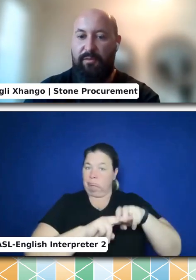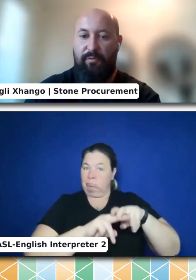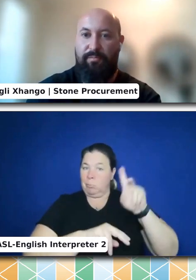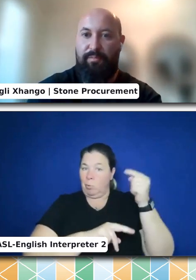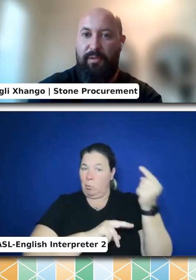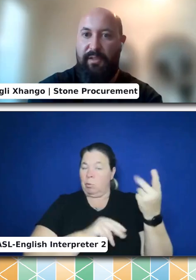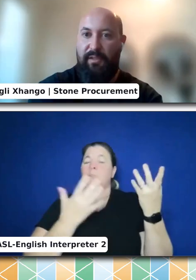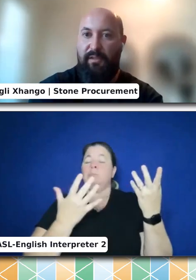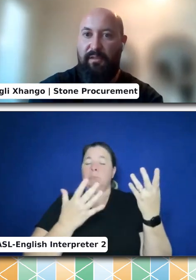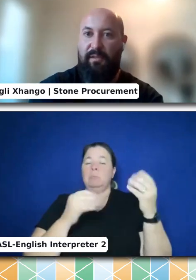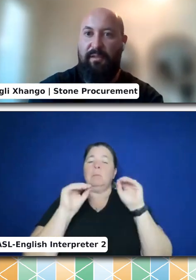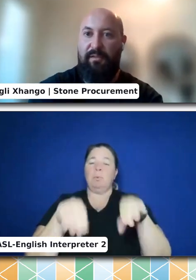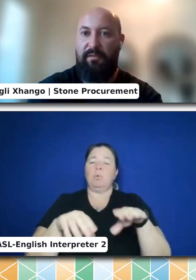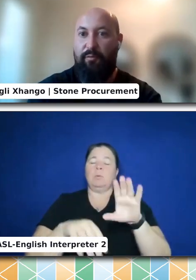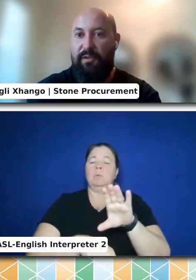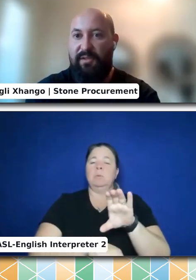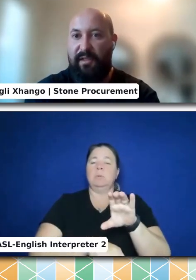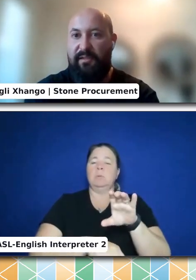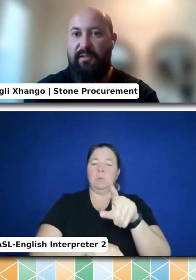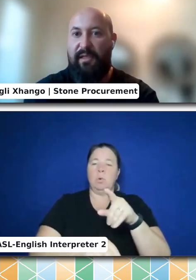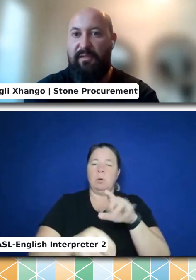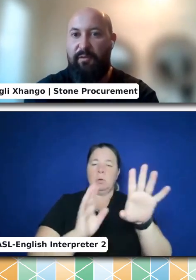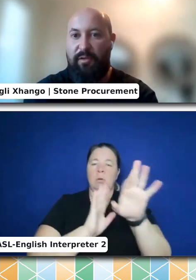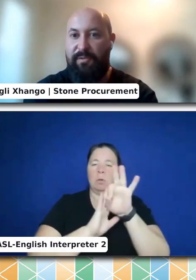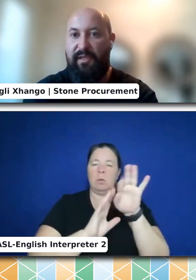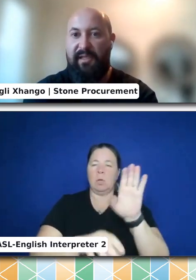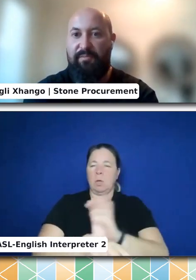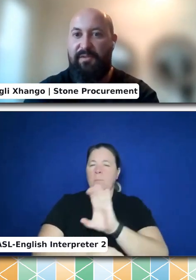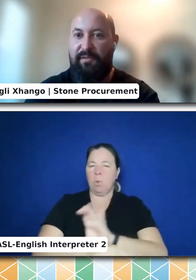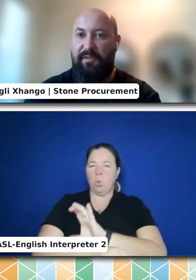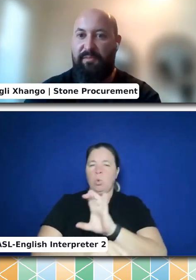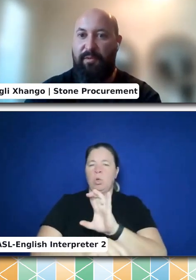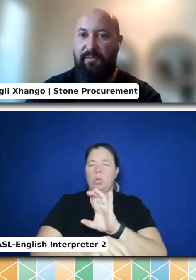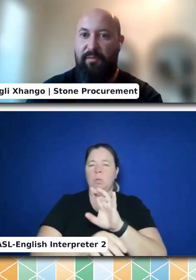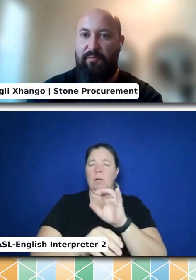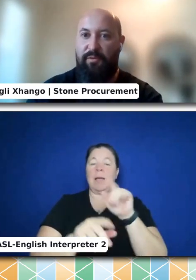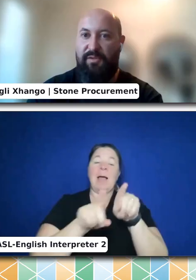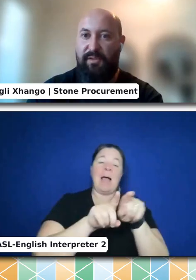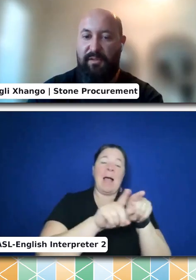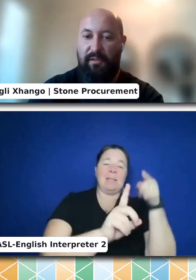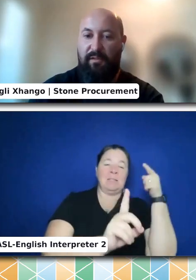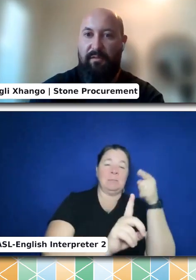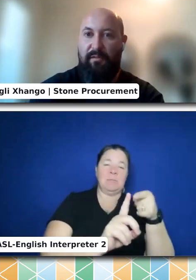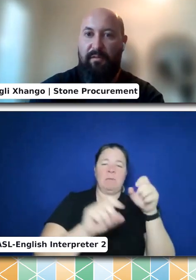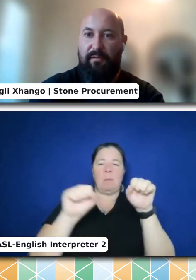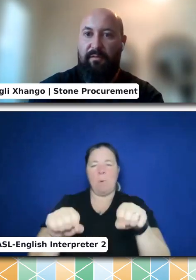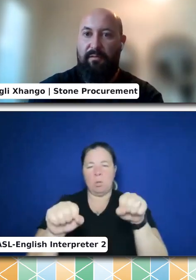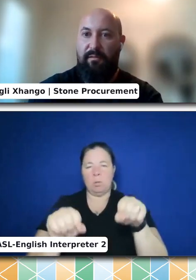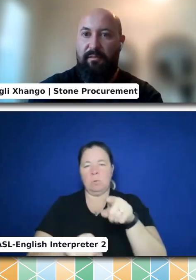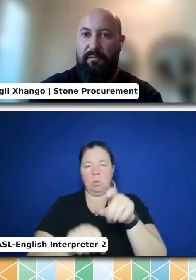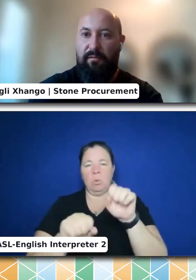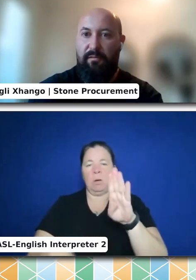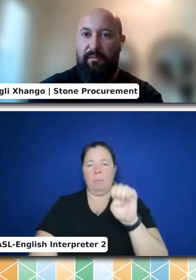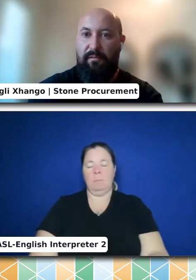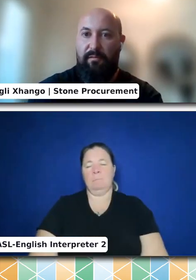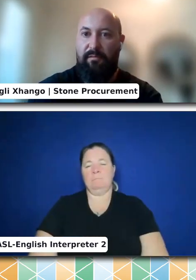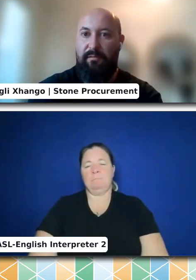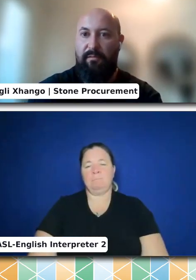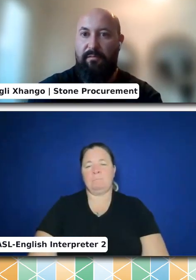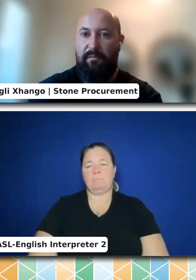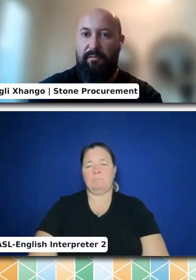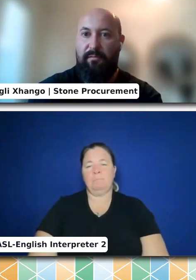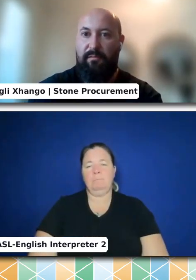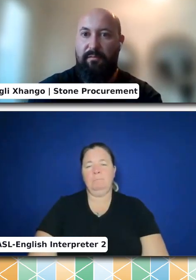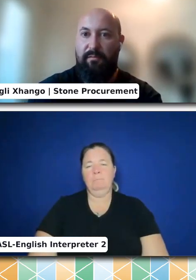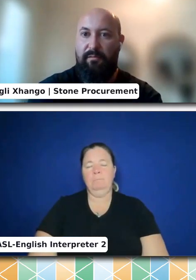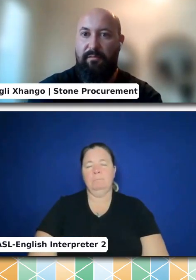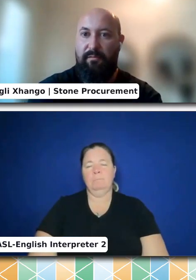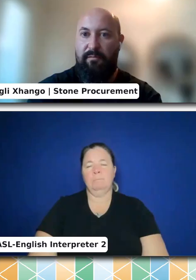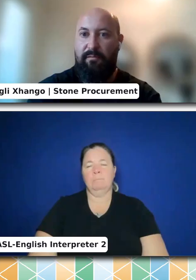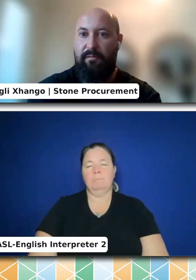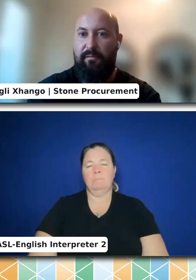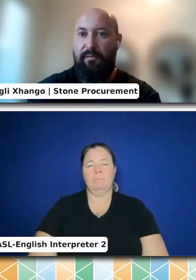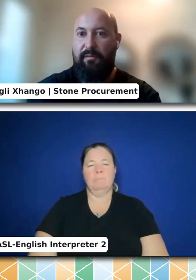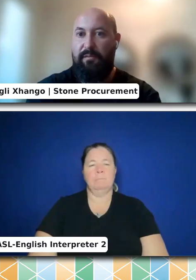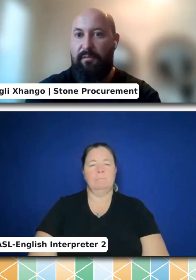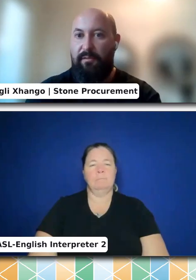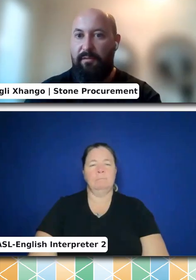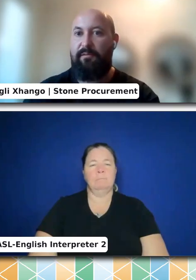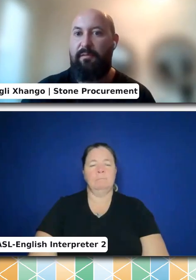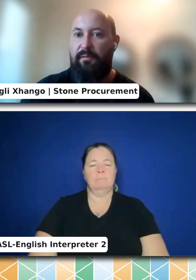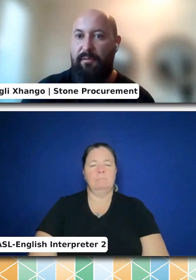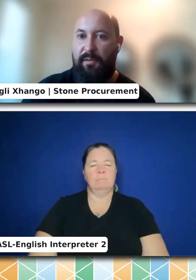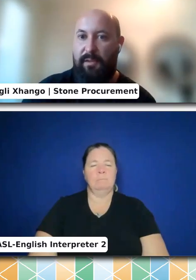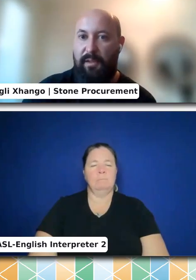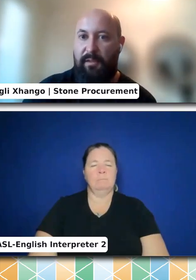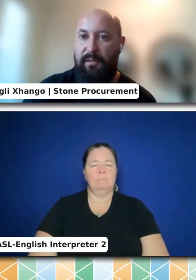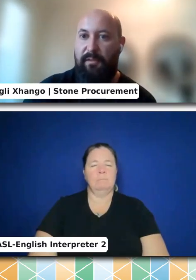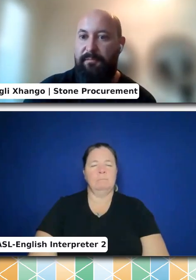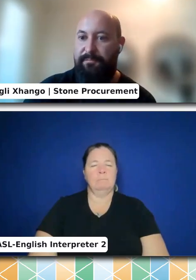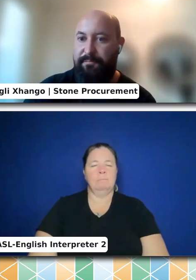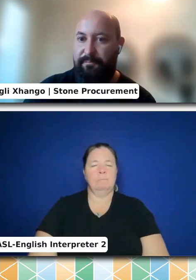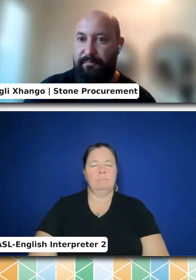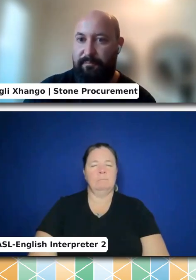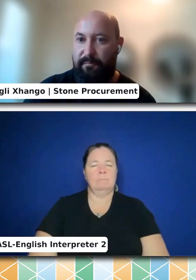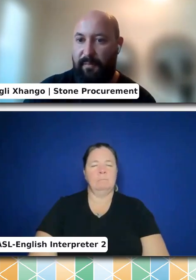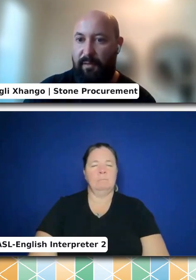Then you want to put in, uh, you want to select that, and you want to be as specific as possible towards this.